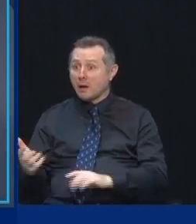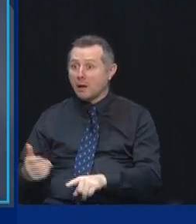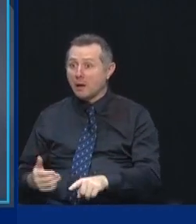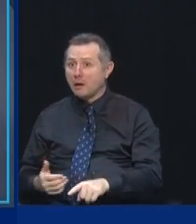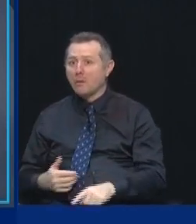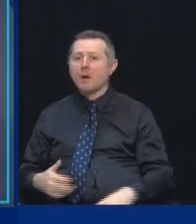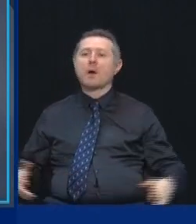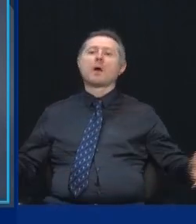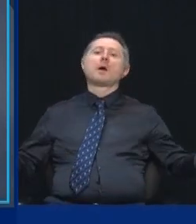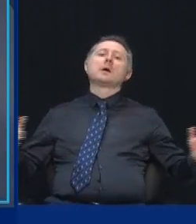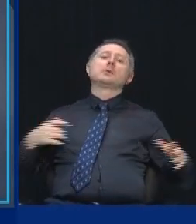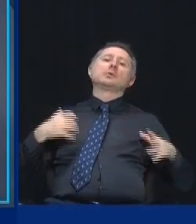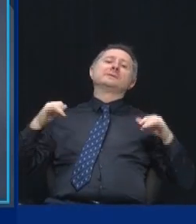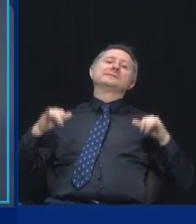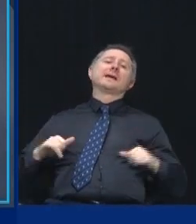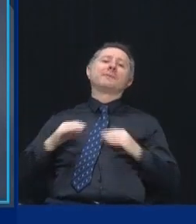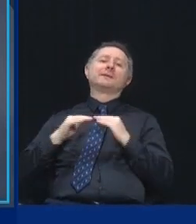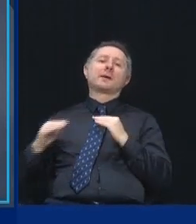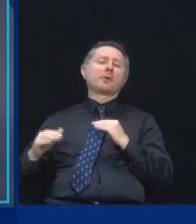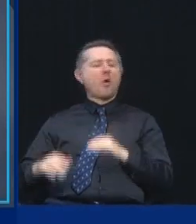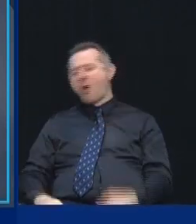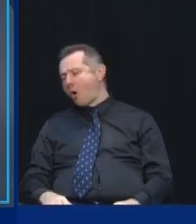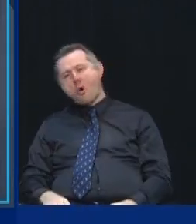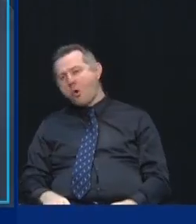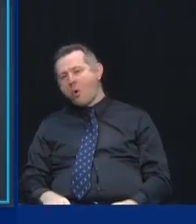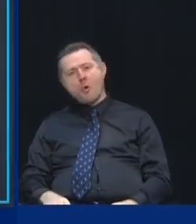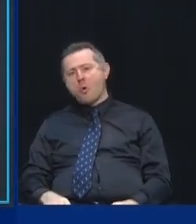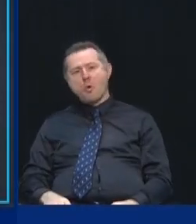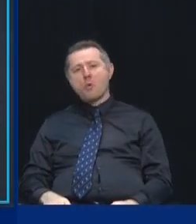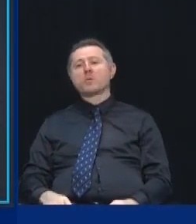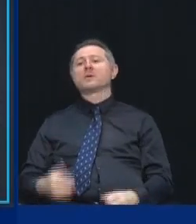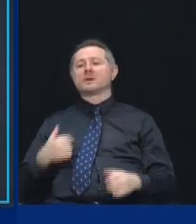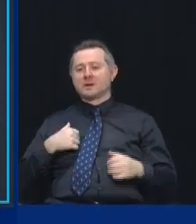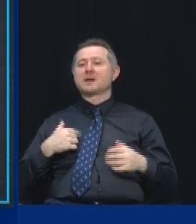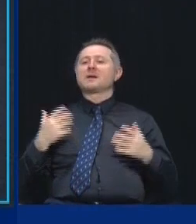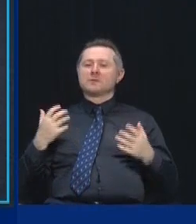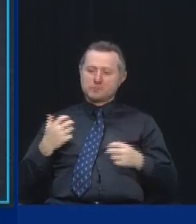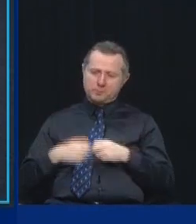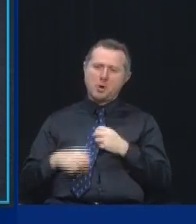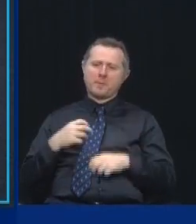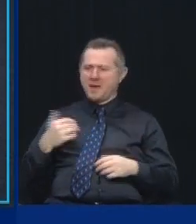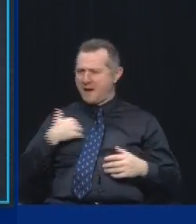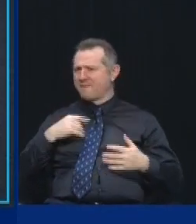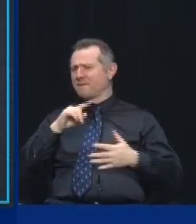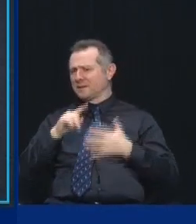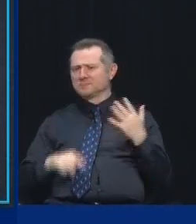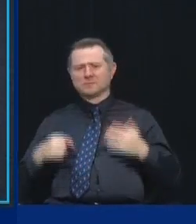NOT LIKE WE HAD THE PERFECT HOME THAT WAS DESTROYED. AND THEREFORE, WE'RE GOING TO REBUILD THE IDENTICAL HOME